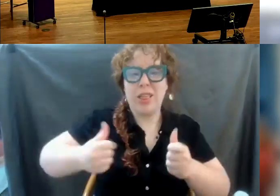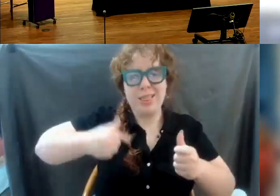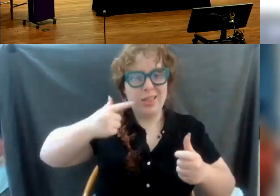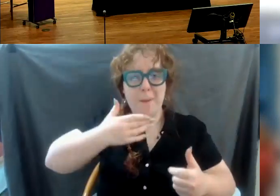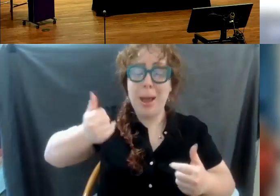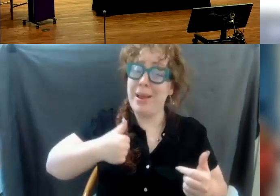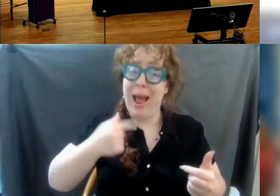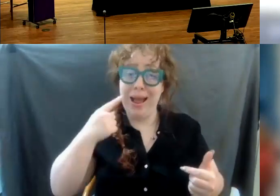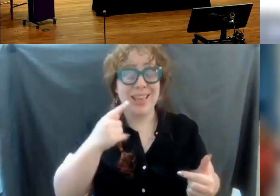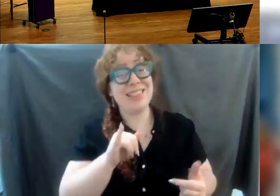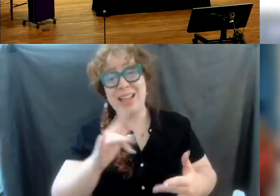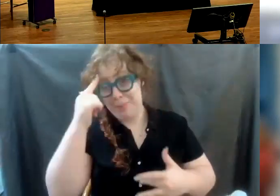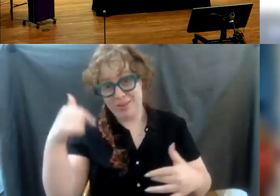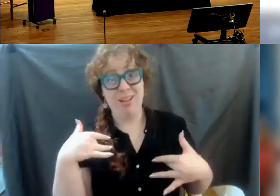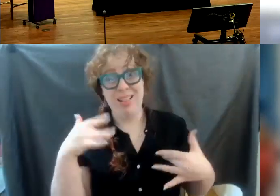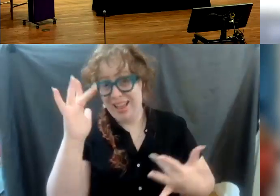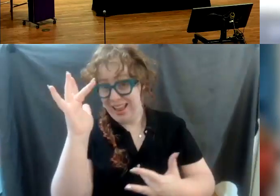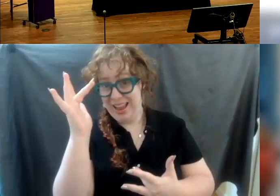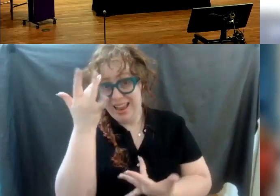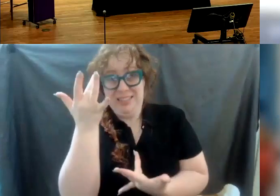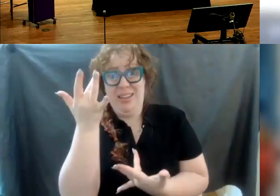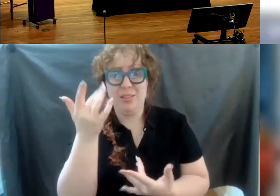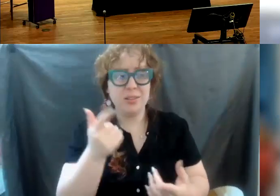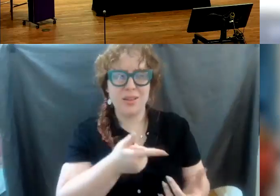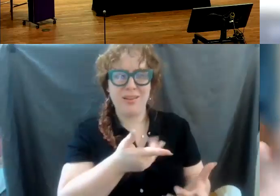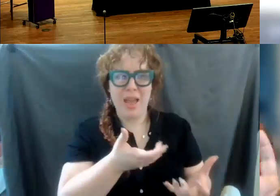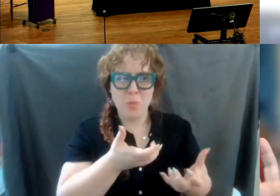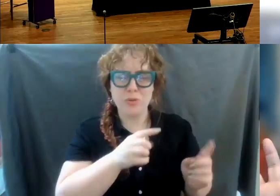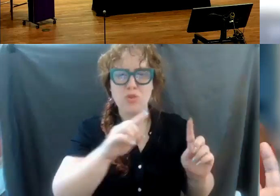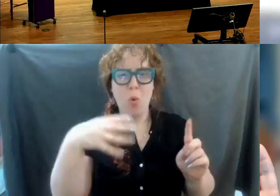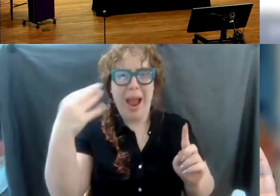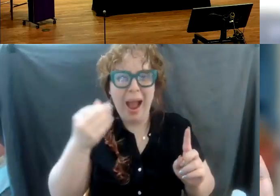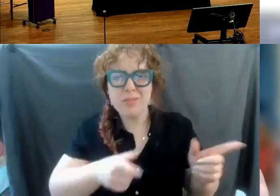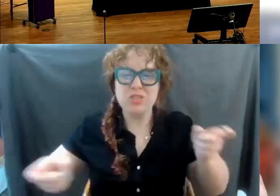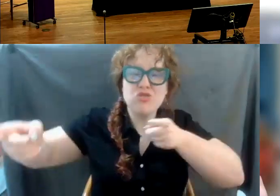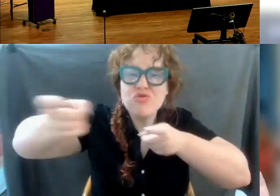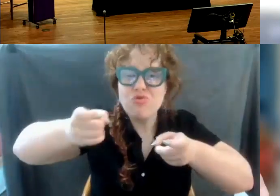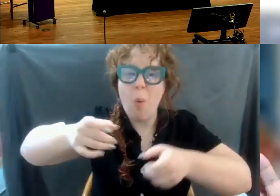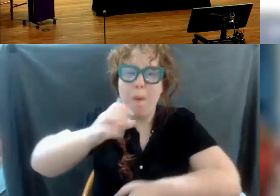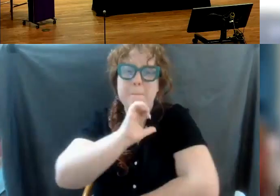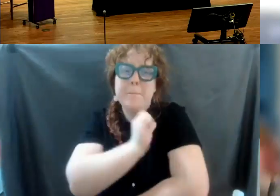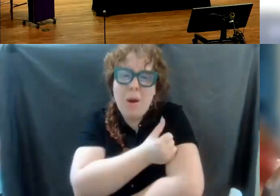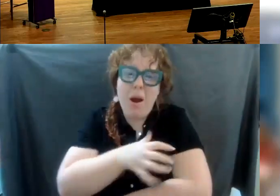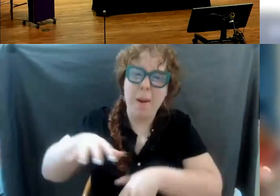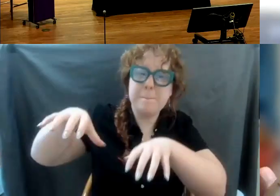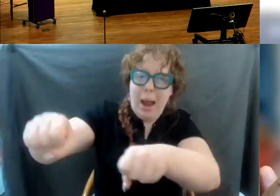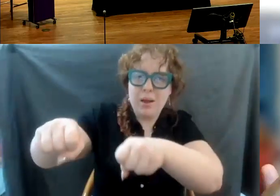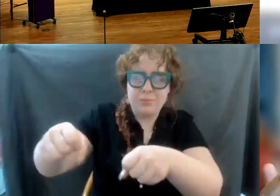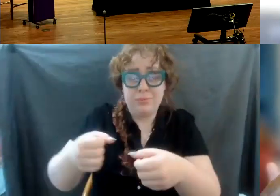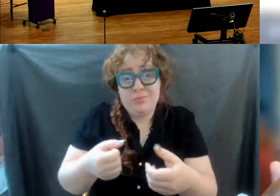having the desire to dominate, to control and inflict violence, and then to sit back and watch it play out is a sickness to me right.